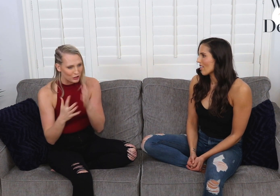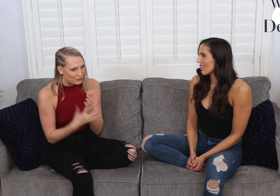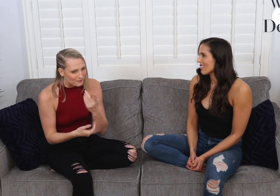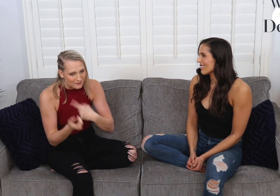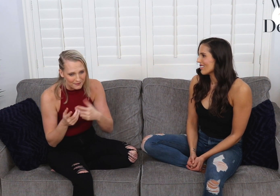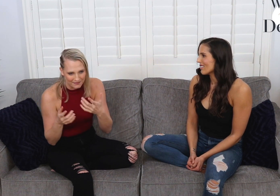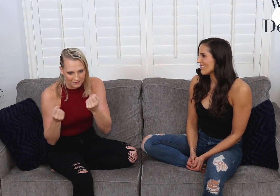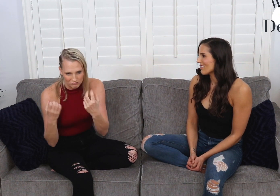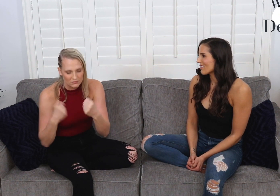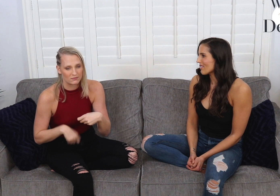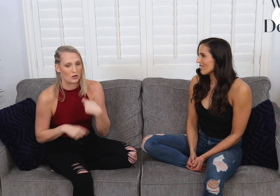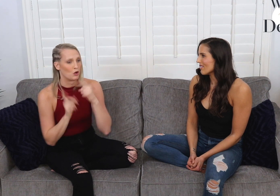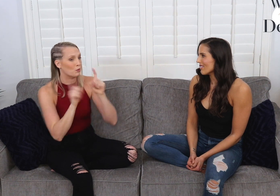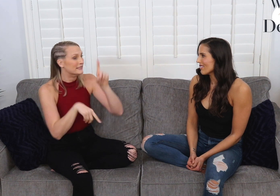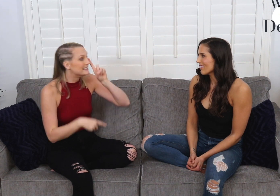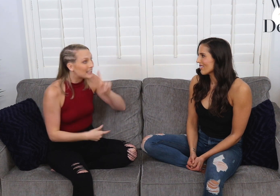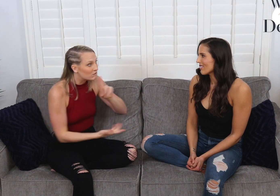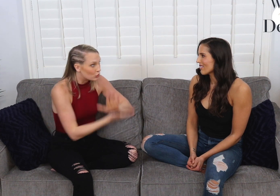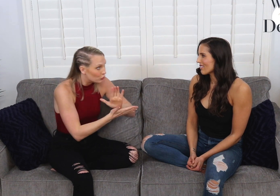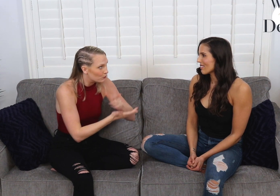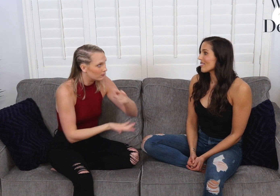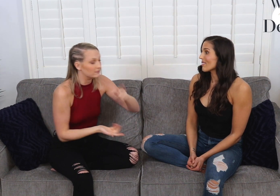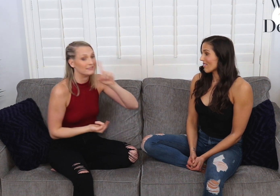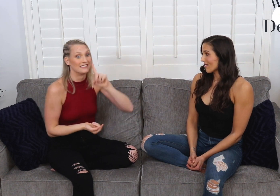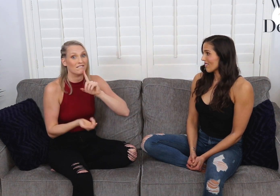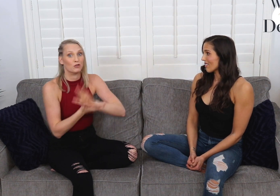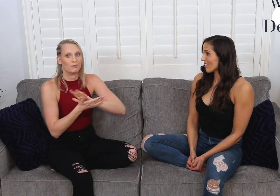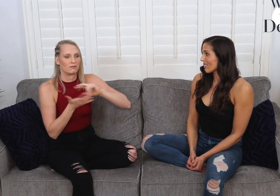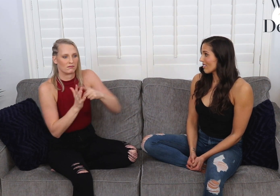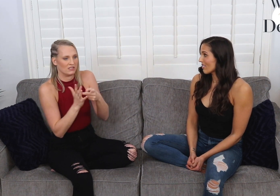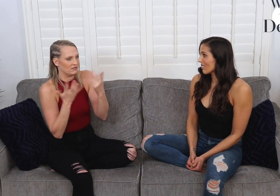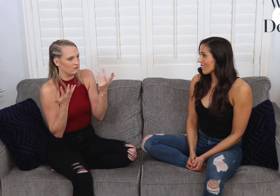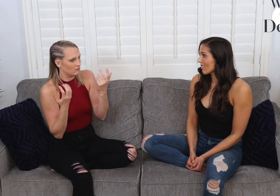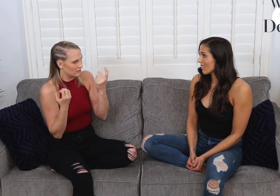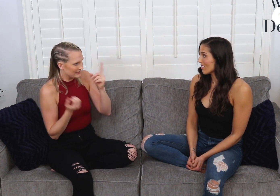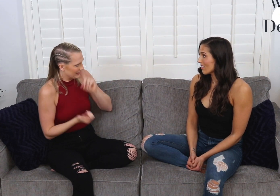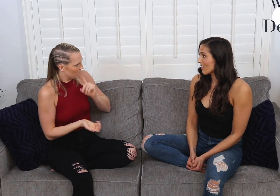we communicate through Sign Language. I also went to a Deaf school, which is a school for Deaf